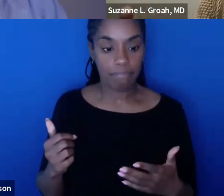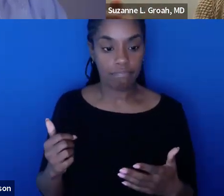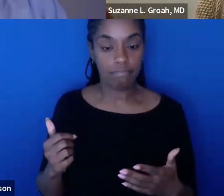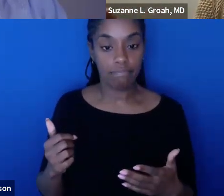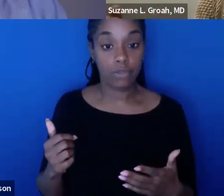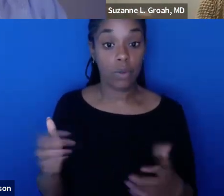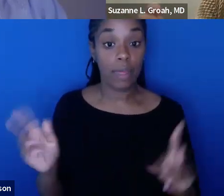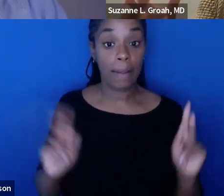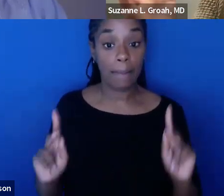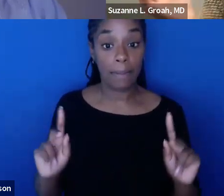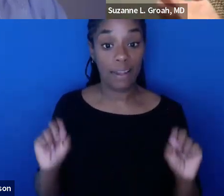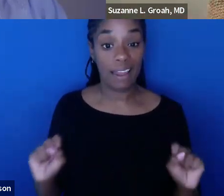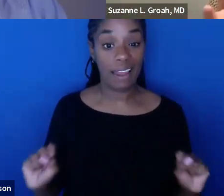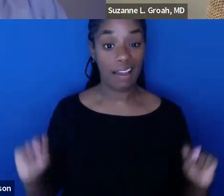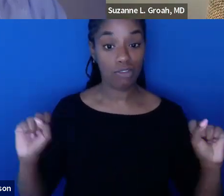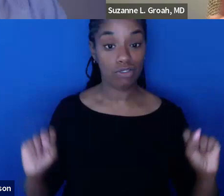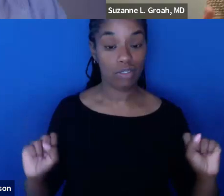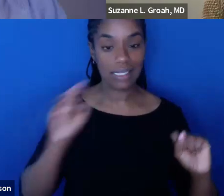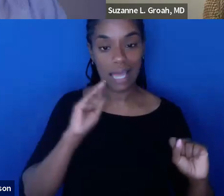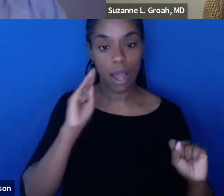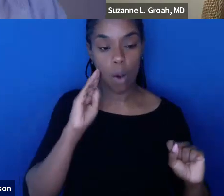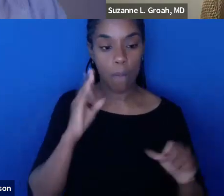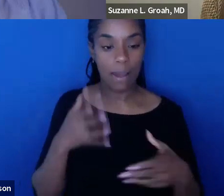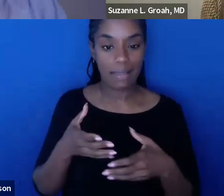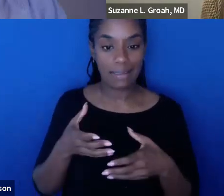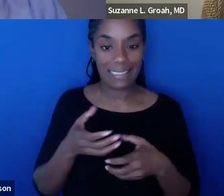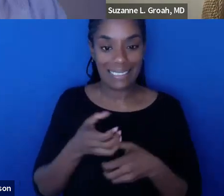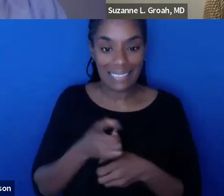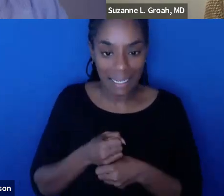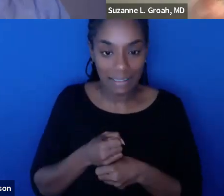to do exercises at home and tighten down their pelvic floor muscles on their own.